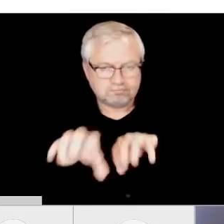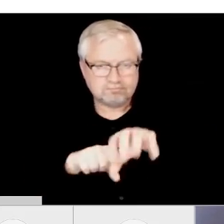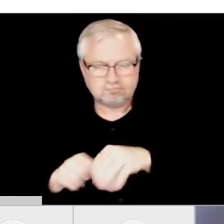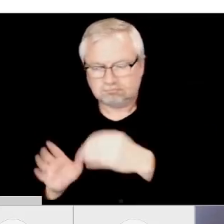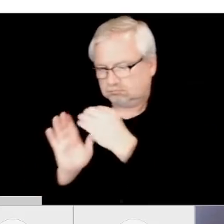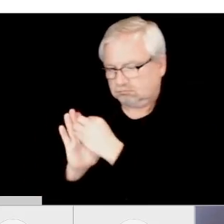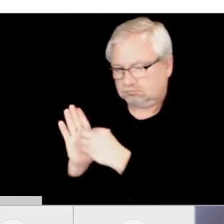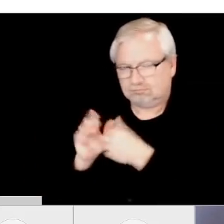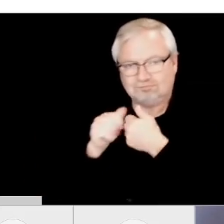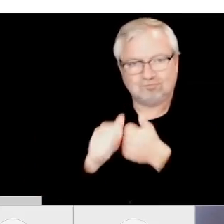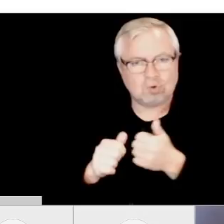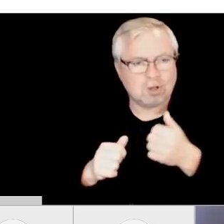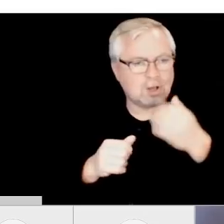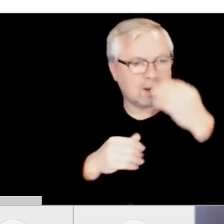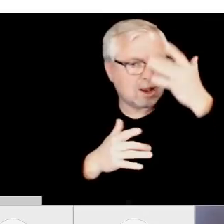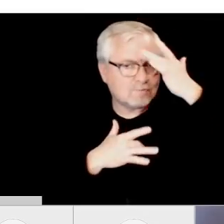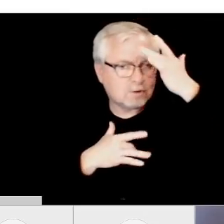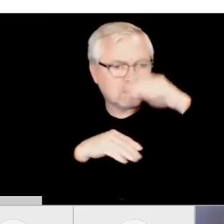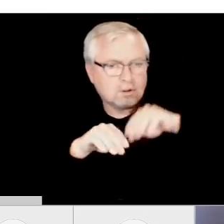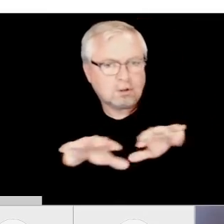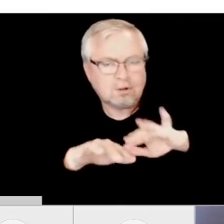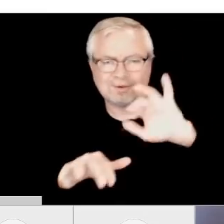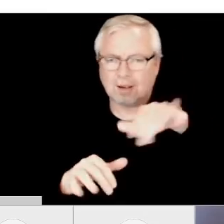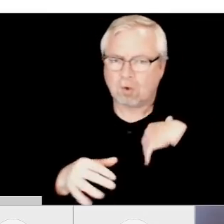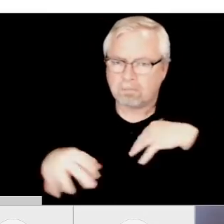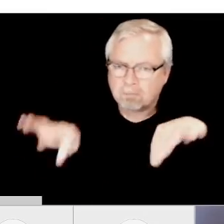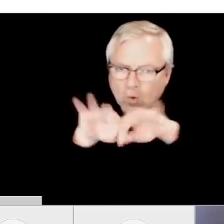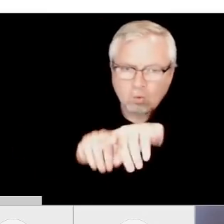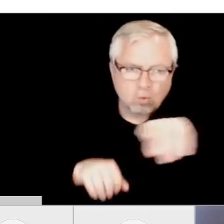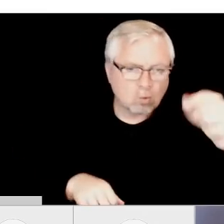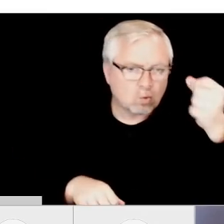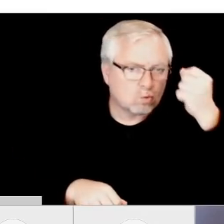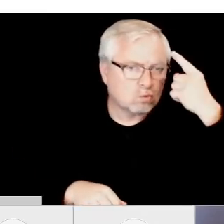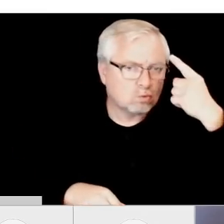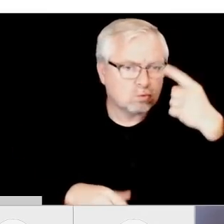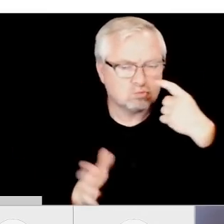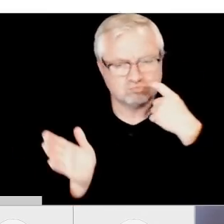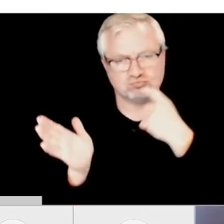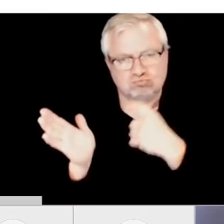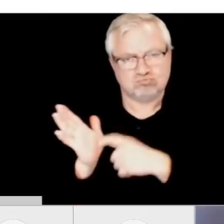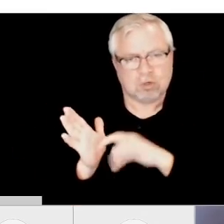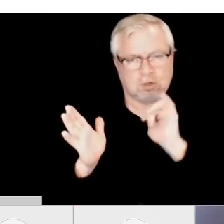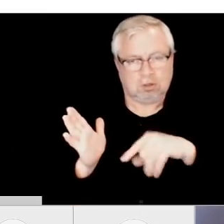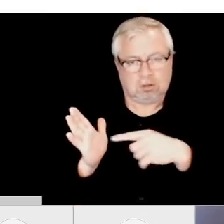But I think it's really important to recognize that every day we're doing